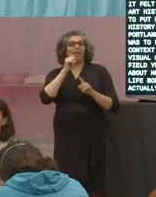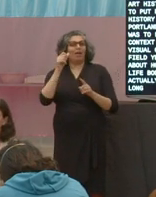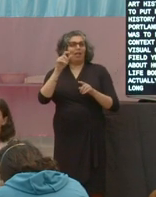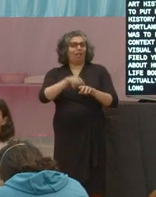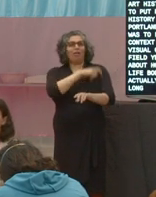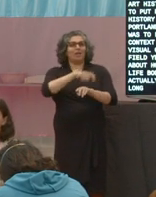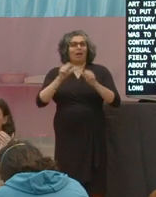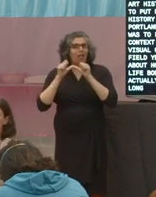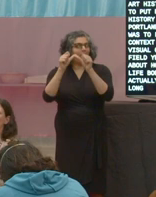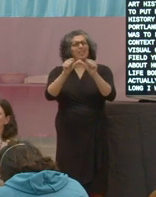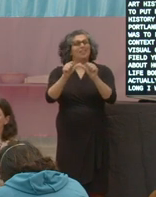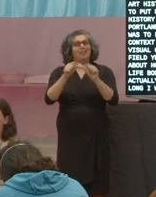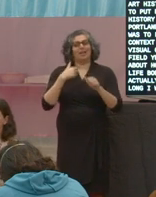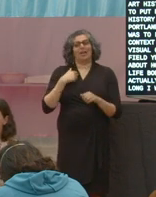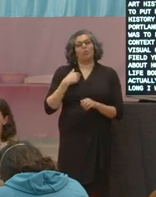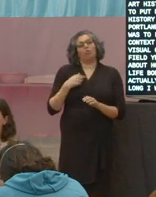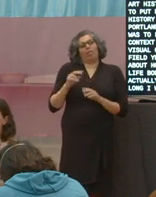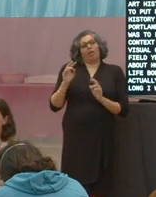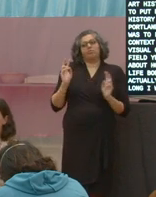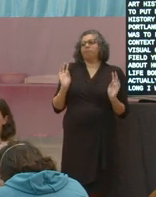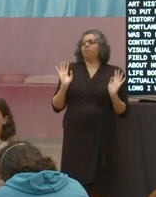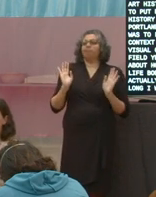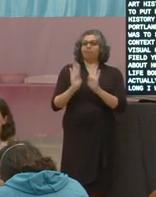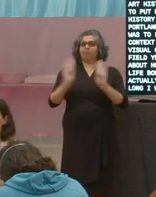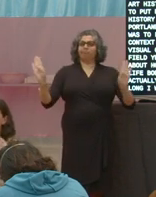called out for doing a wonderful, whatever it was,